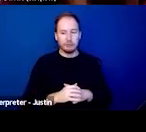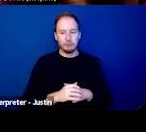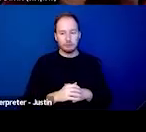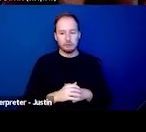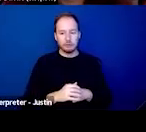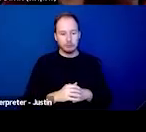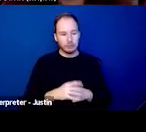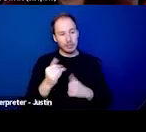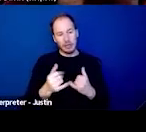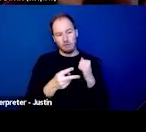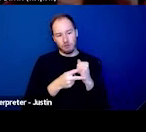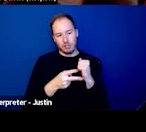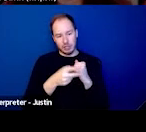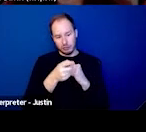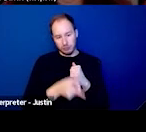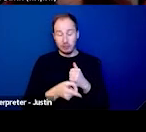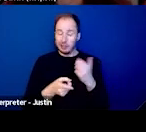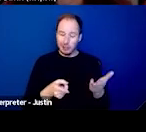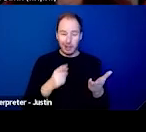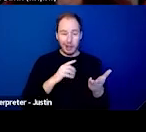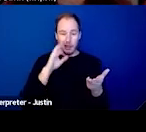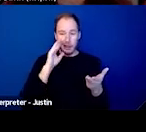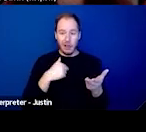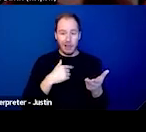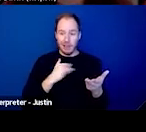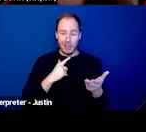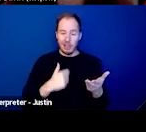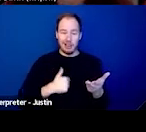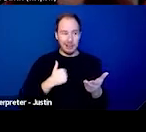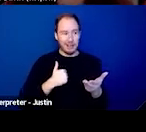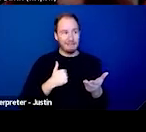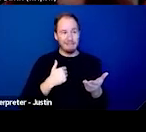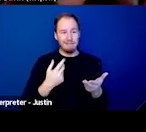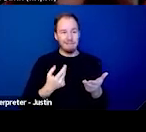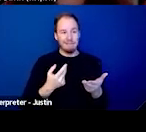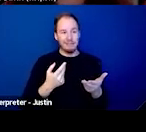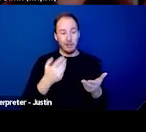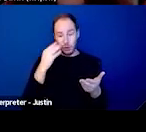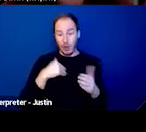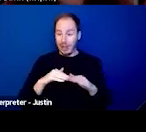Retention, you all I feel like I live in a two steps forward one step back world, right?